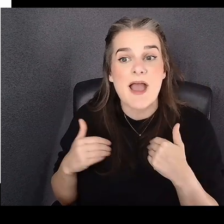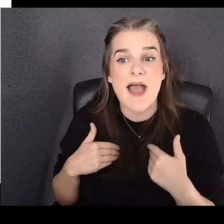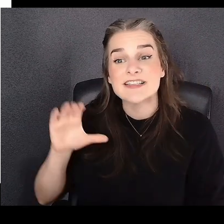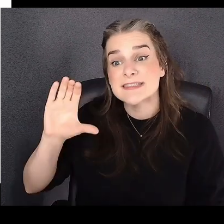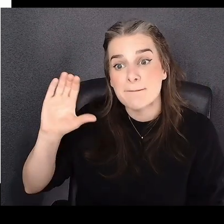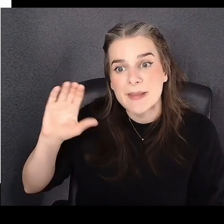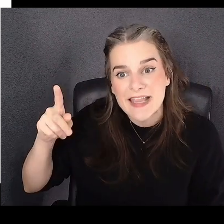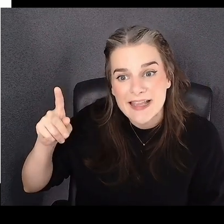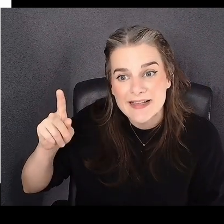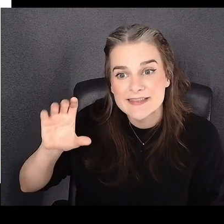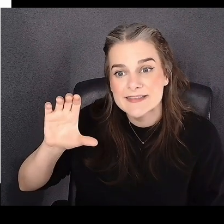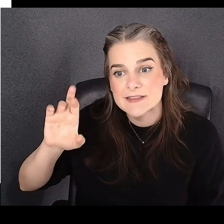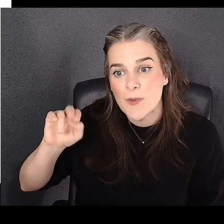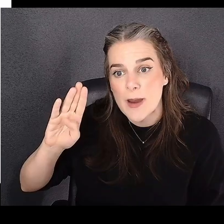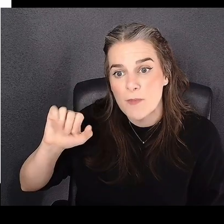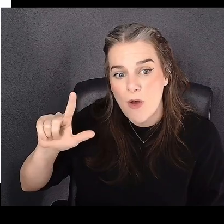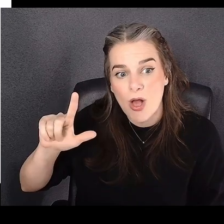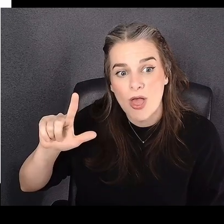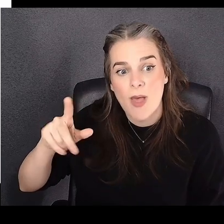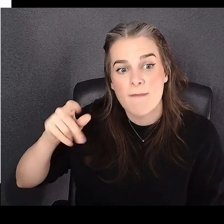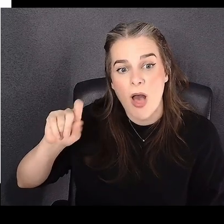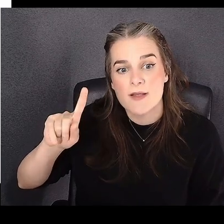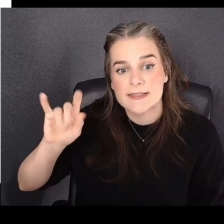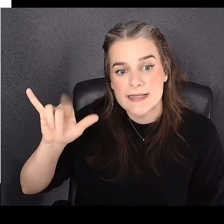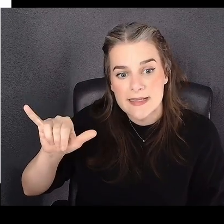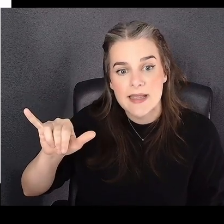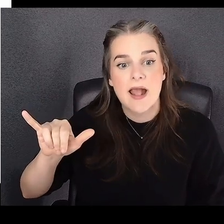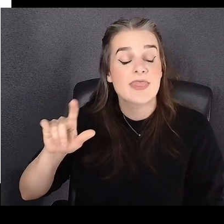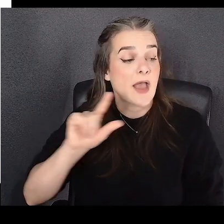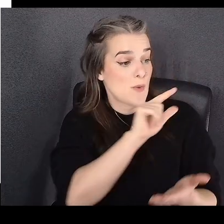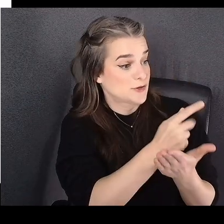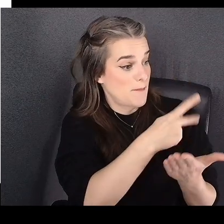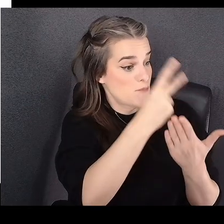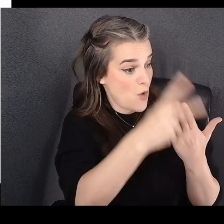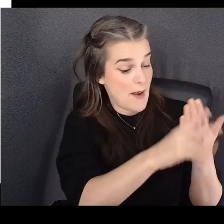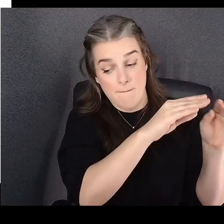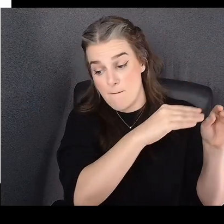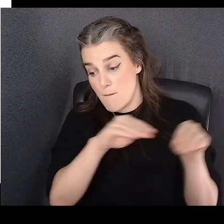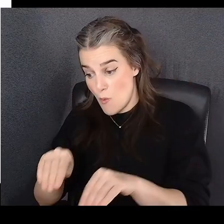So we'll see folks that graduated from a program and moved to Inglis to get continued support, folks that